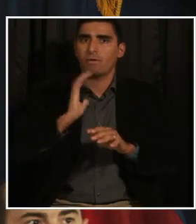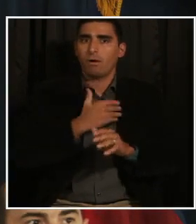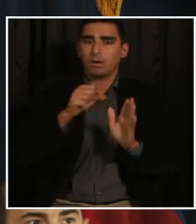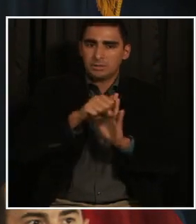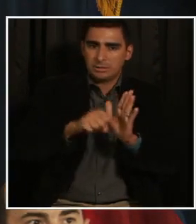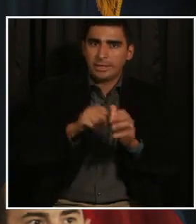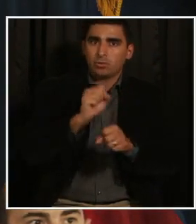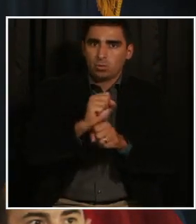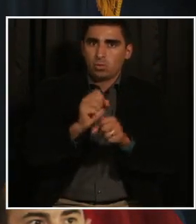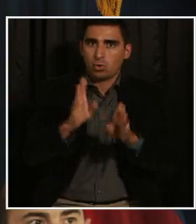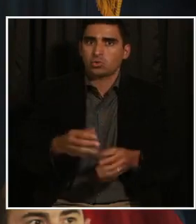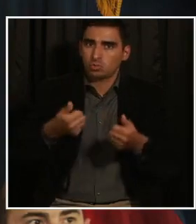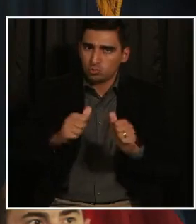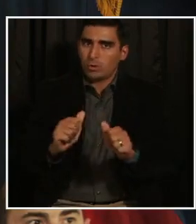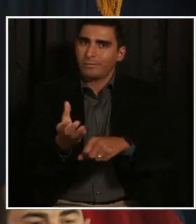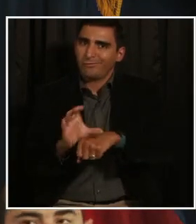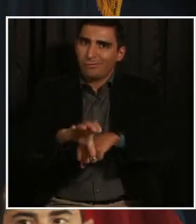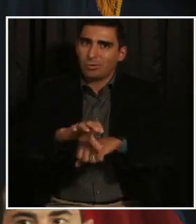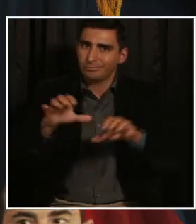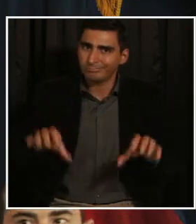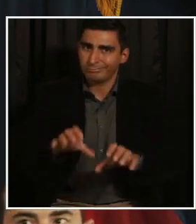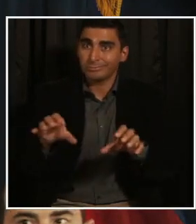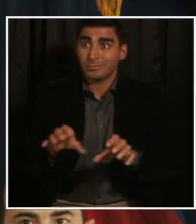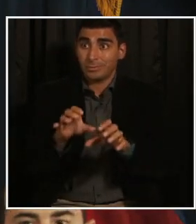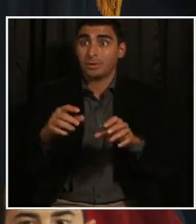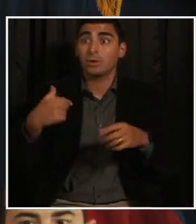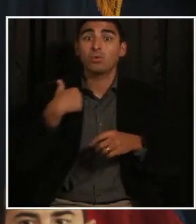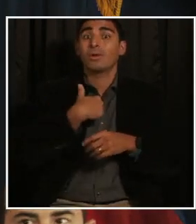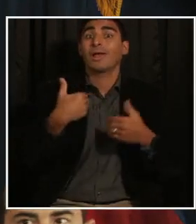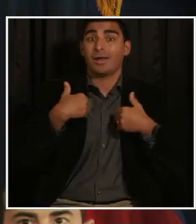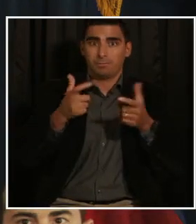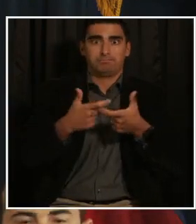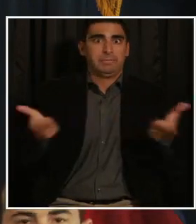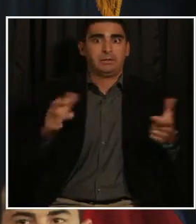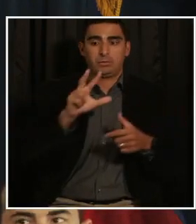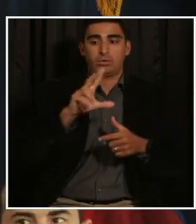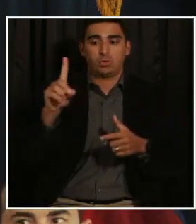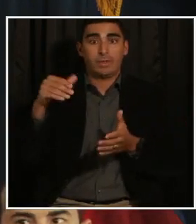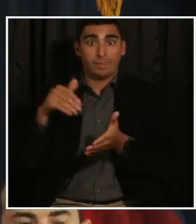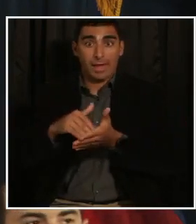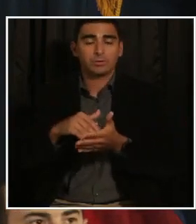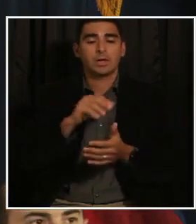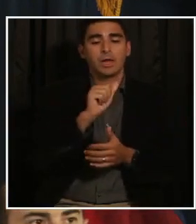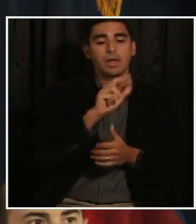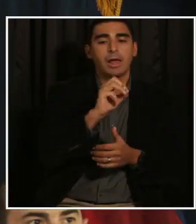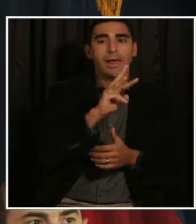many employers have we're a large employer we have 31 000 but aero has 3 000 united as 2 000